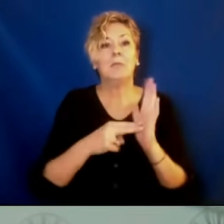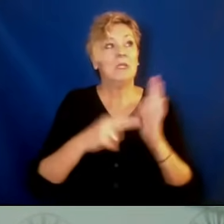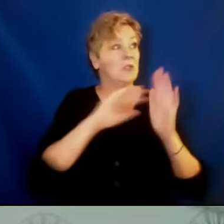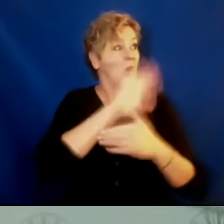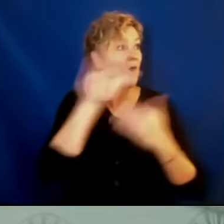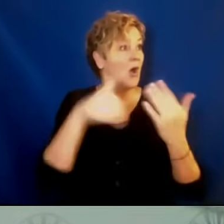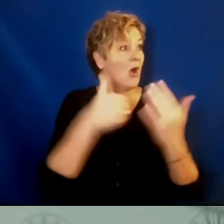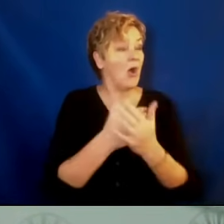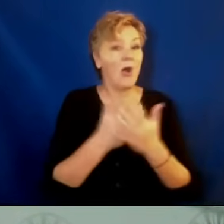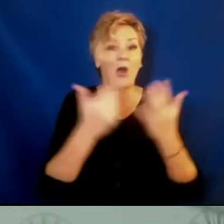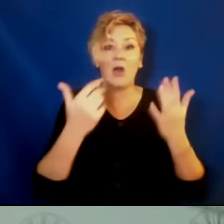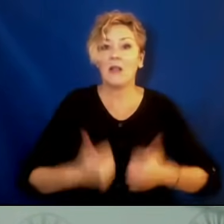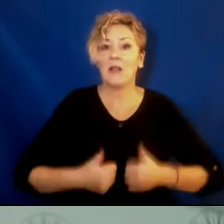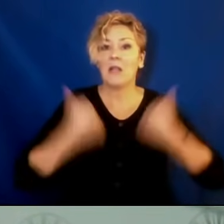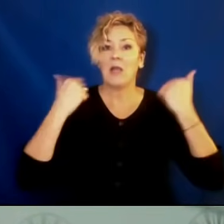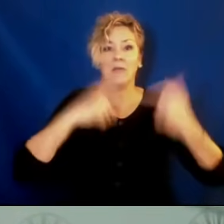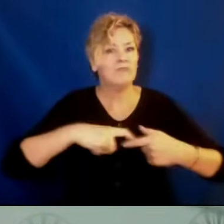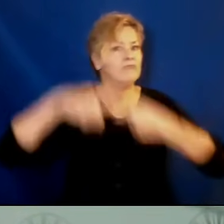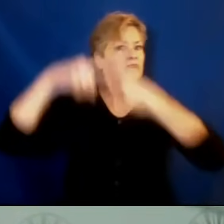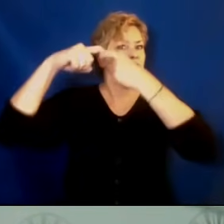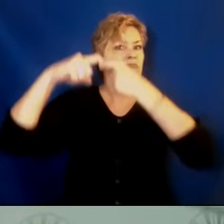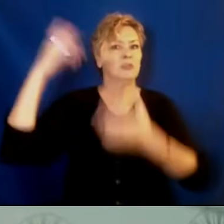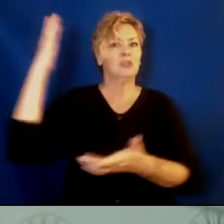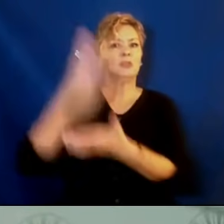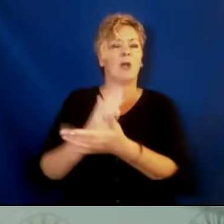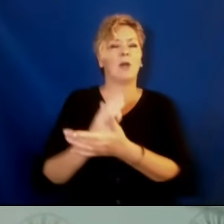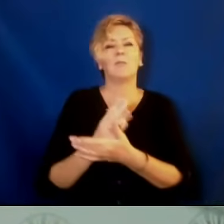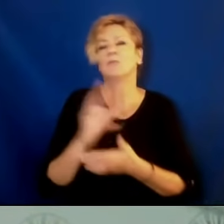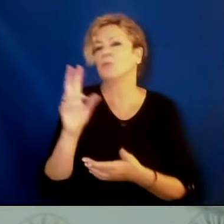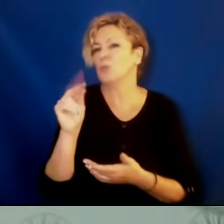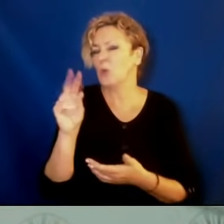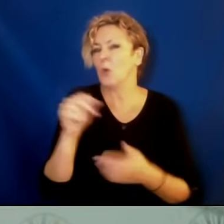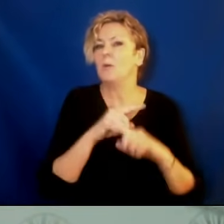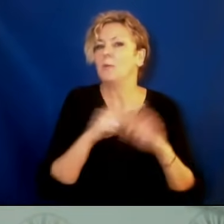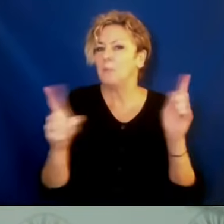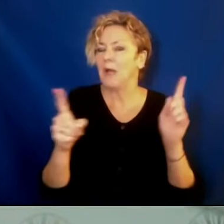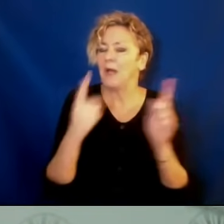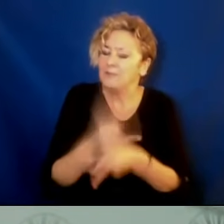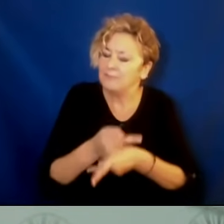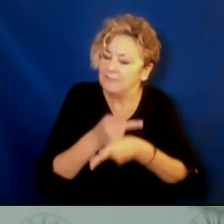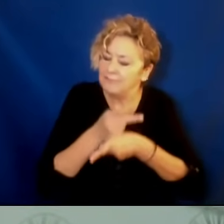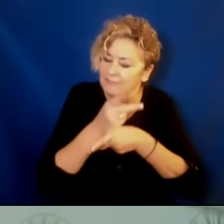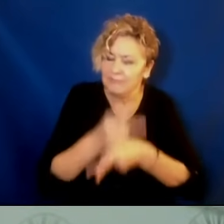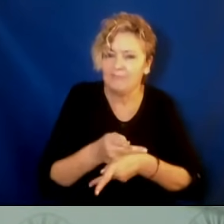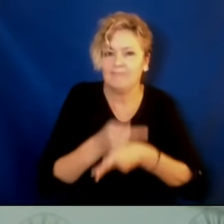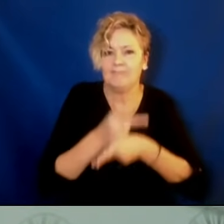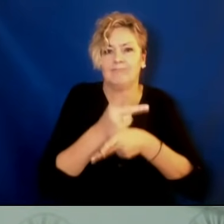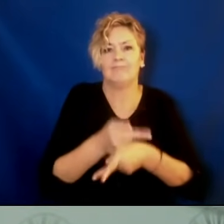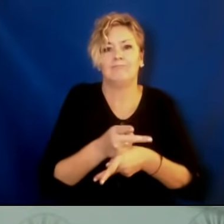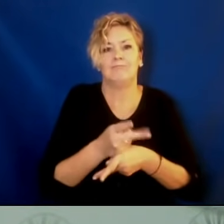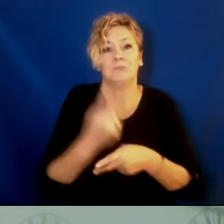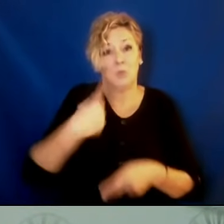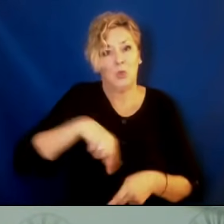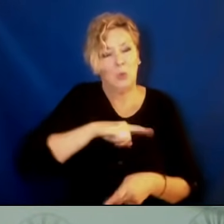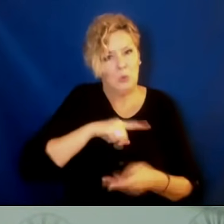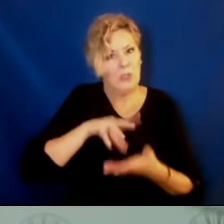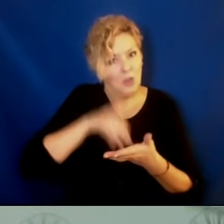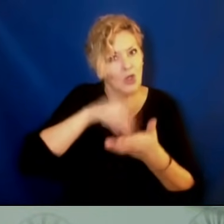positive for COVID-19, please do participate fully in contact tracing respond to the calls and answer the questions as fully as possible.